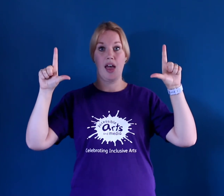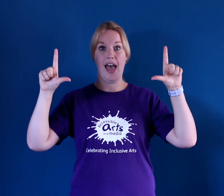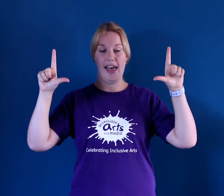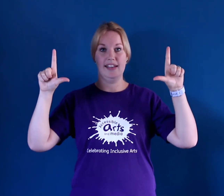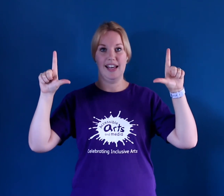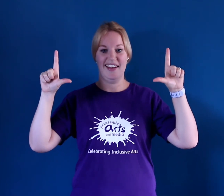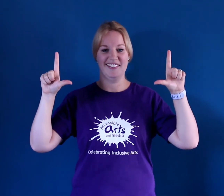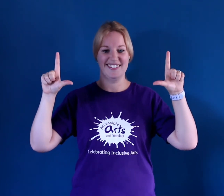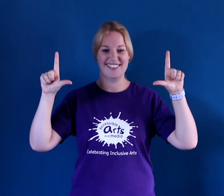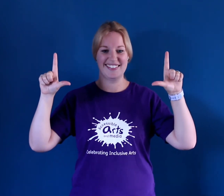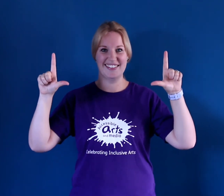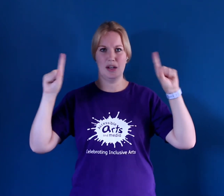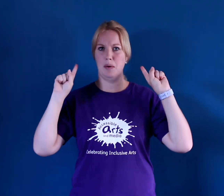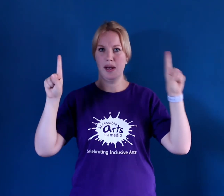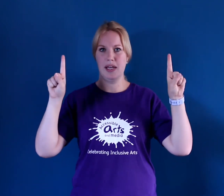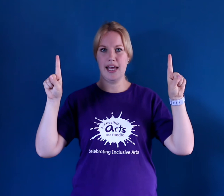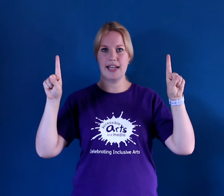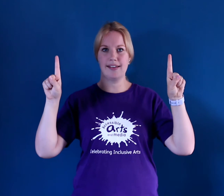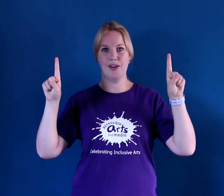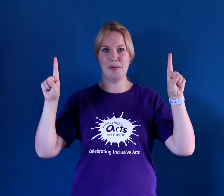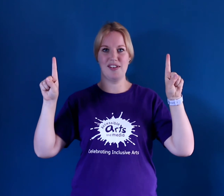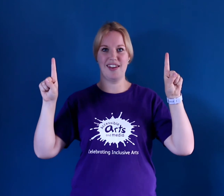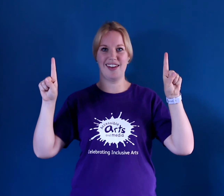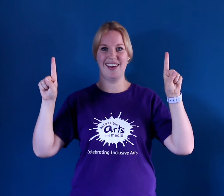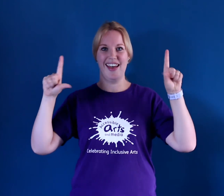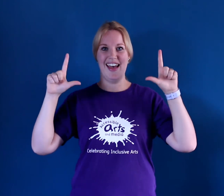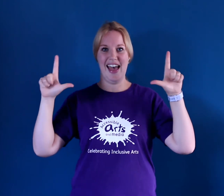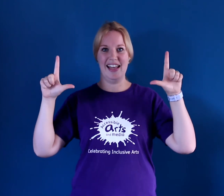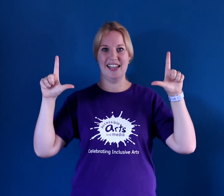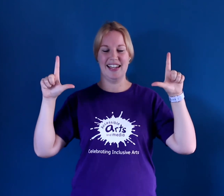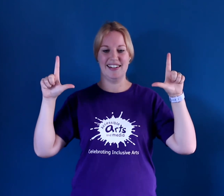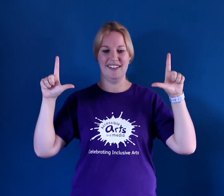L hand. So index or pointy finger, L hand.